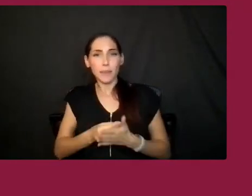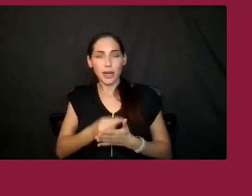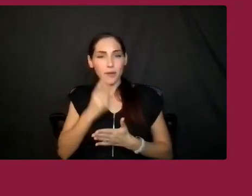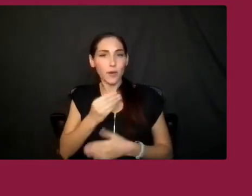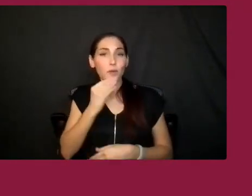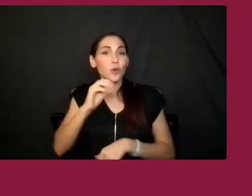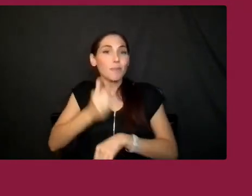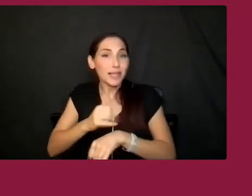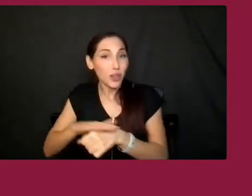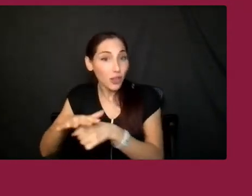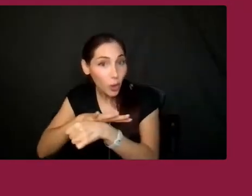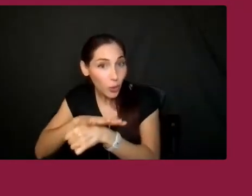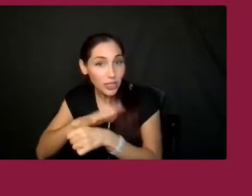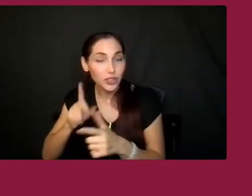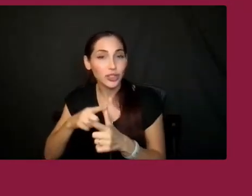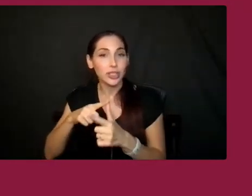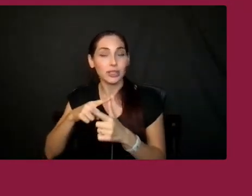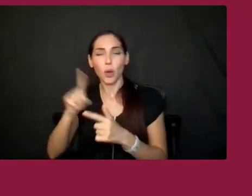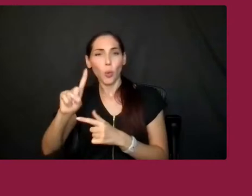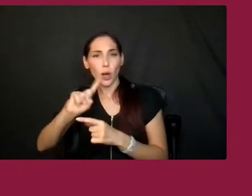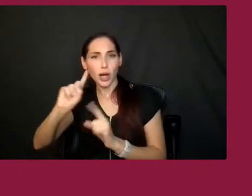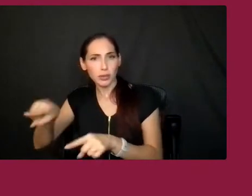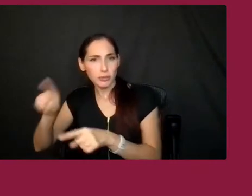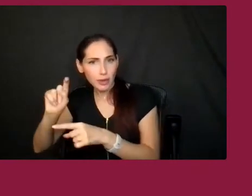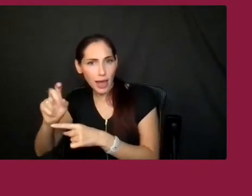location of the trip and the duration of the trip.